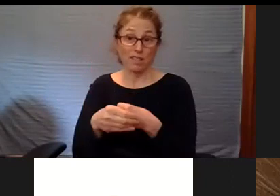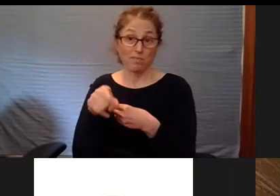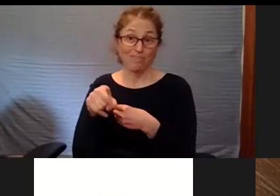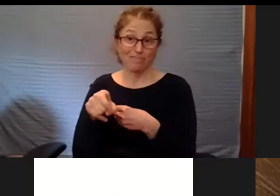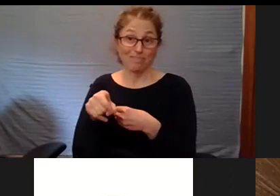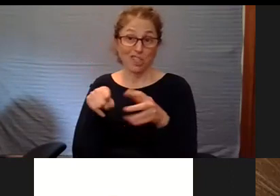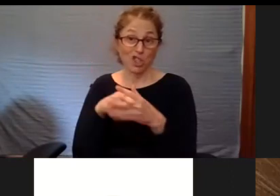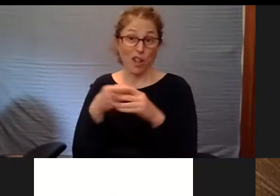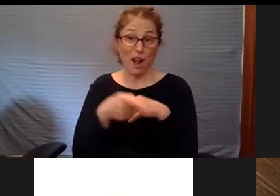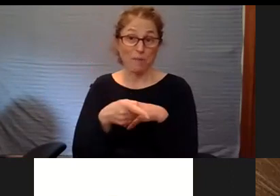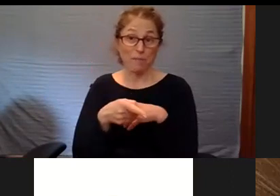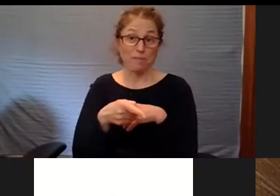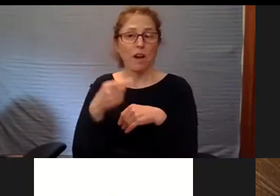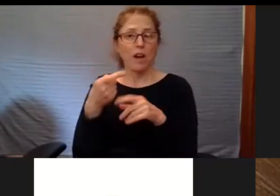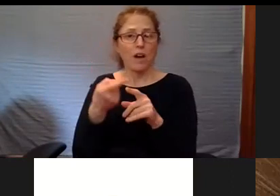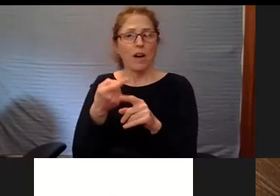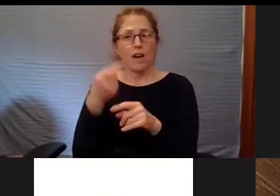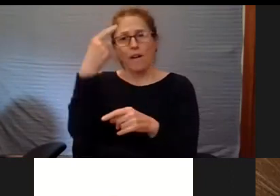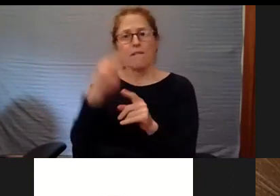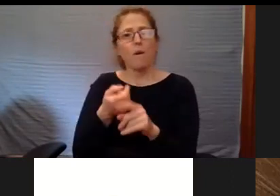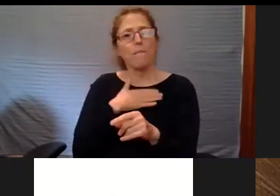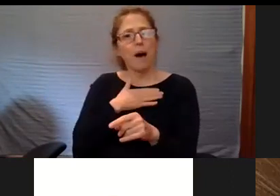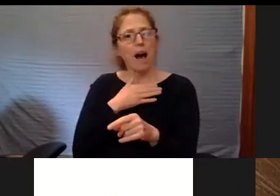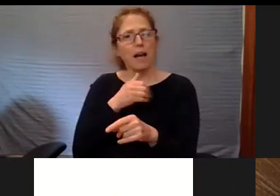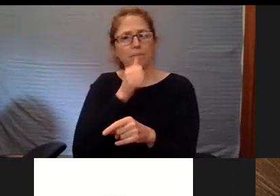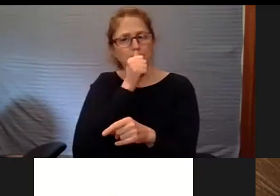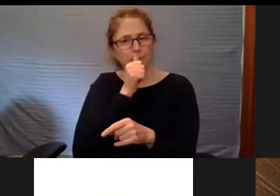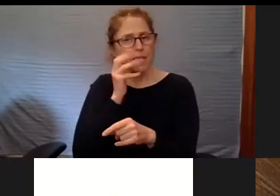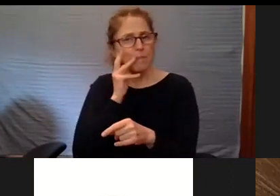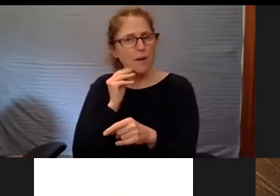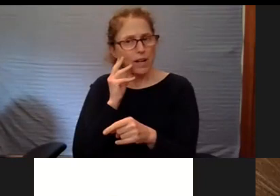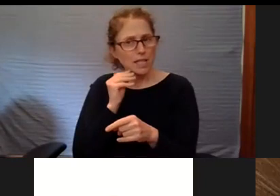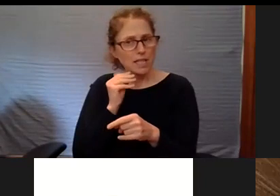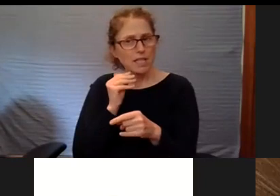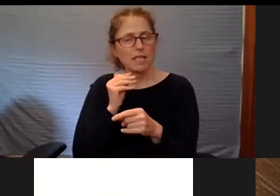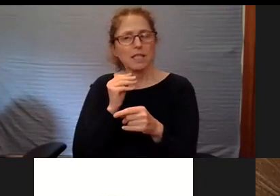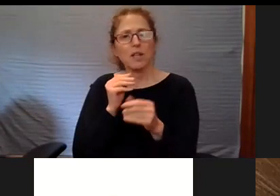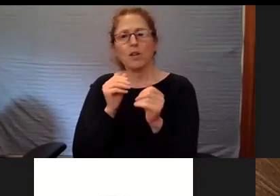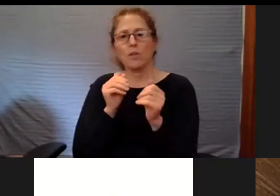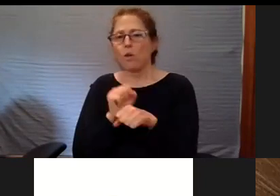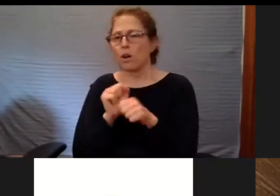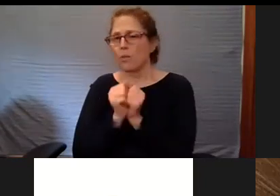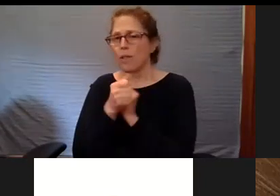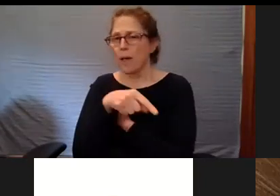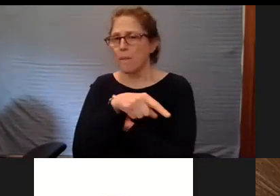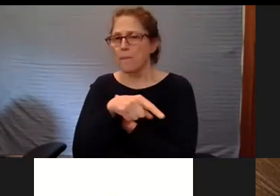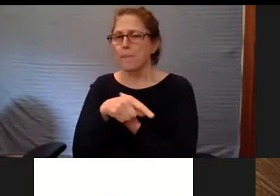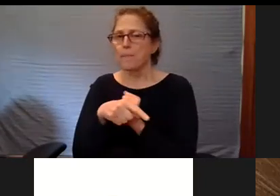From my personal experience, dealing with them as a student,